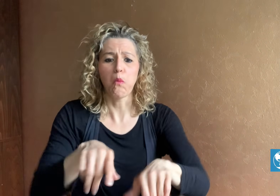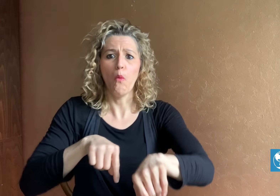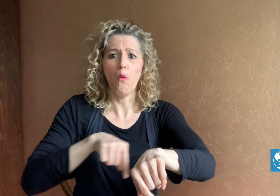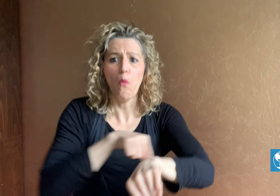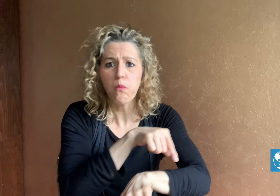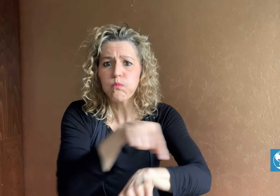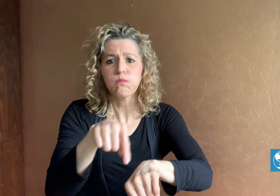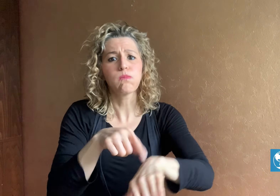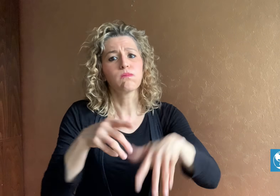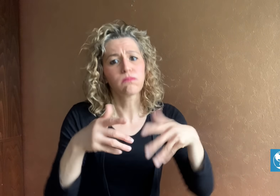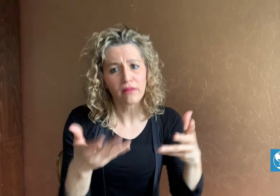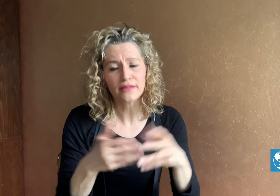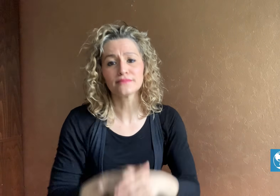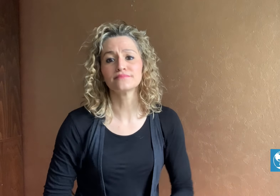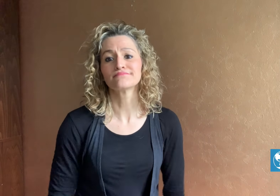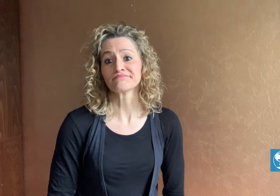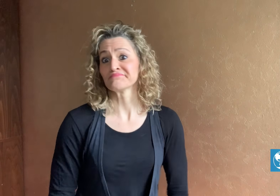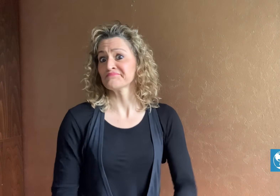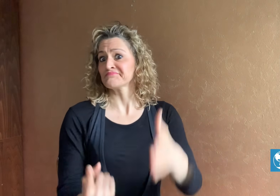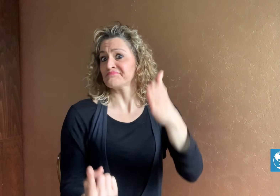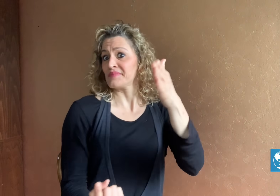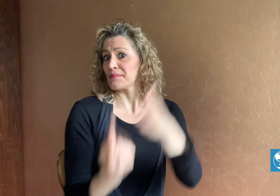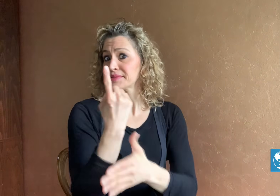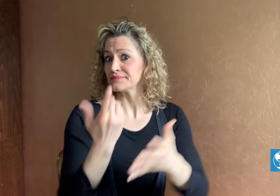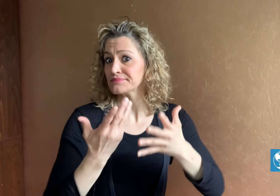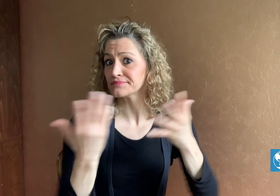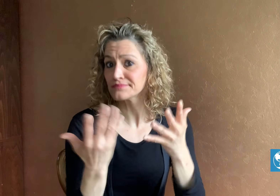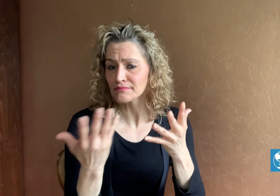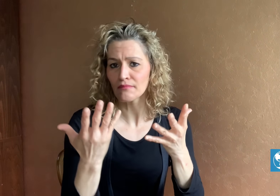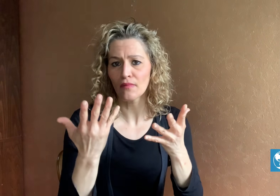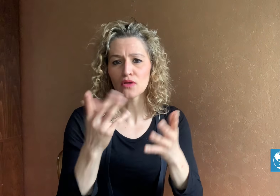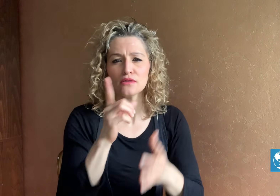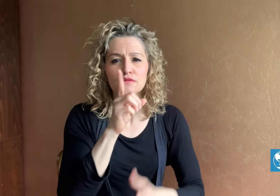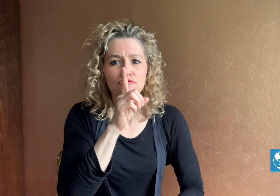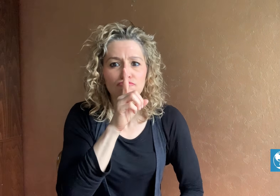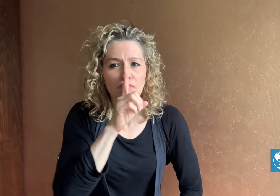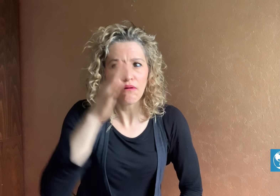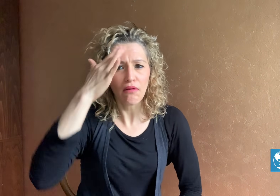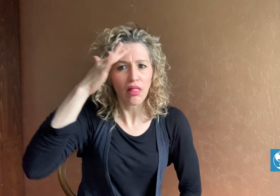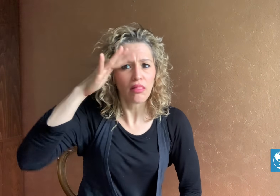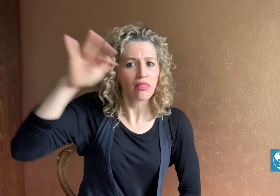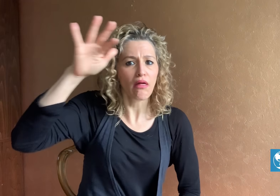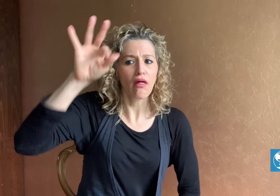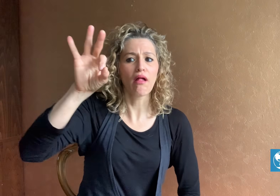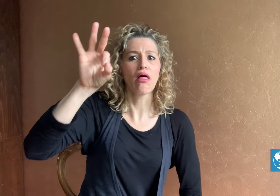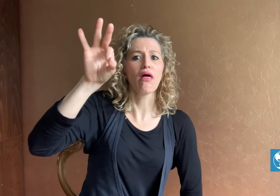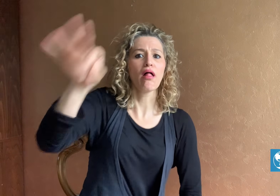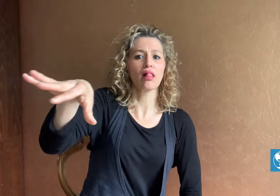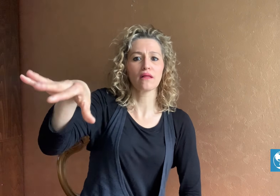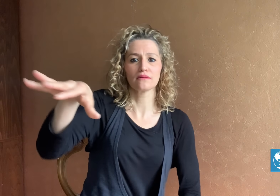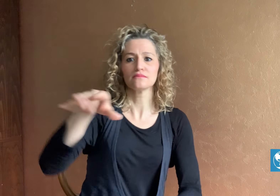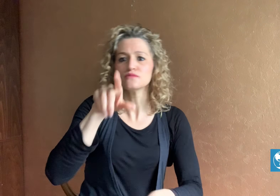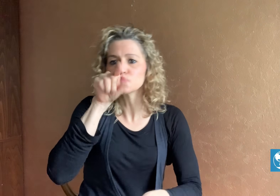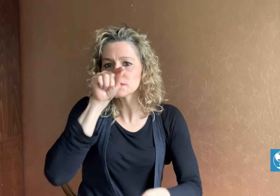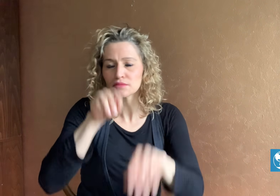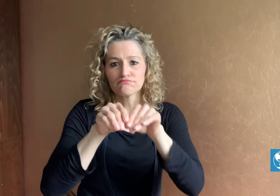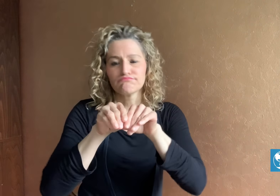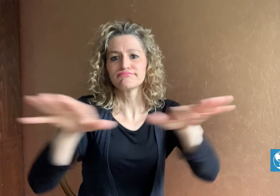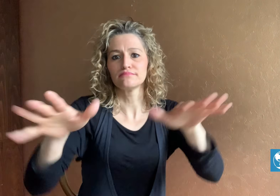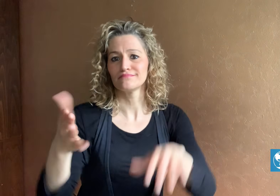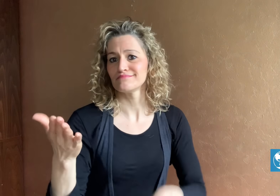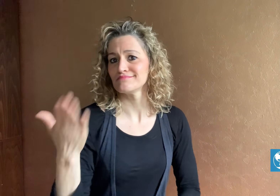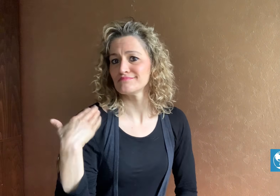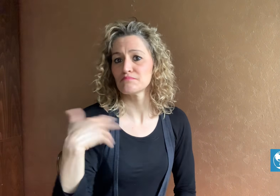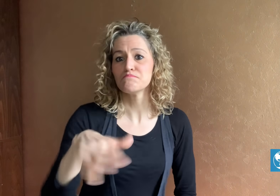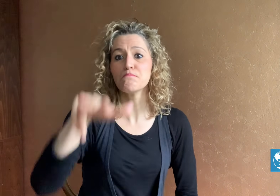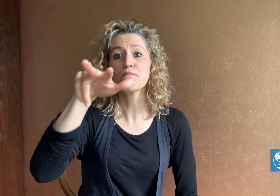There was a conspiracy theory in which the Chinese